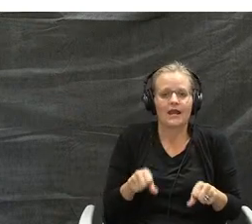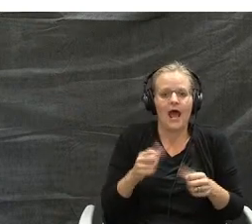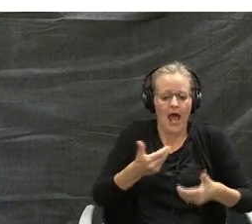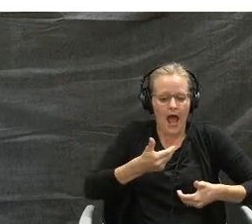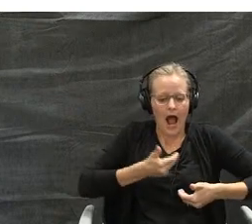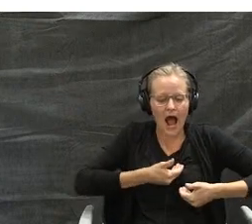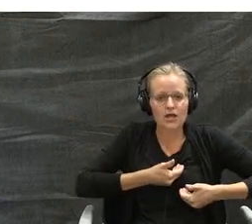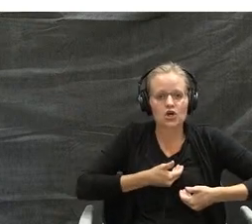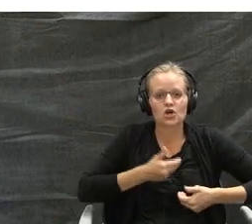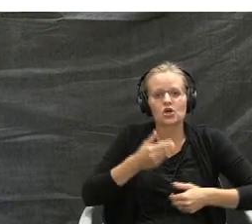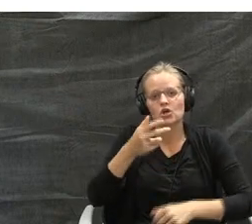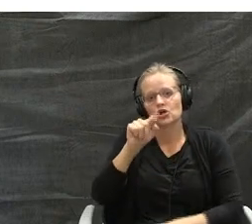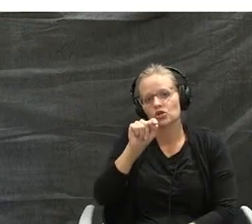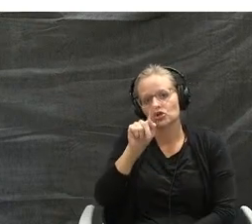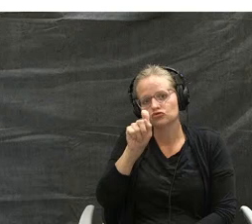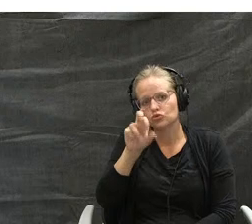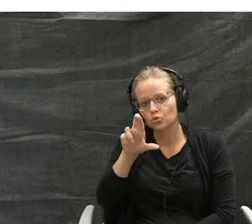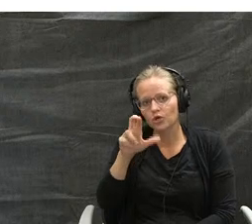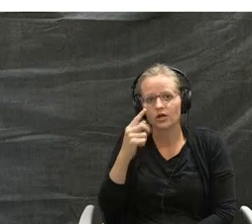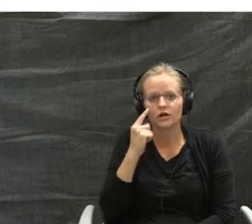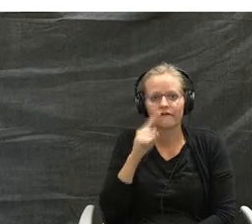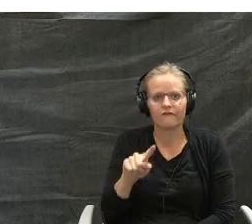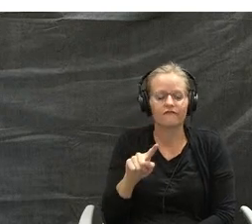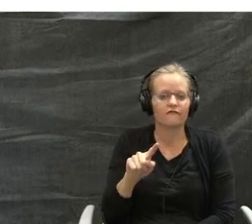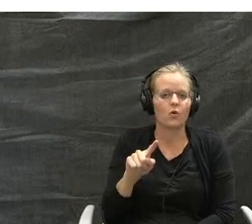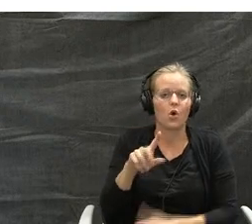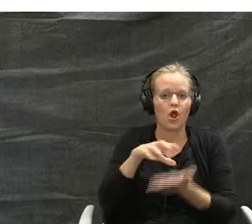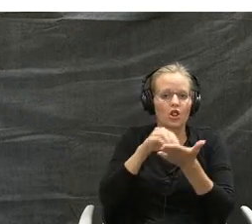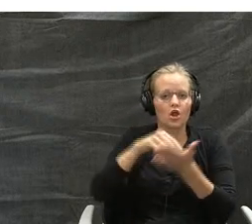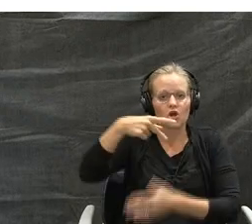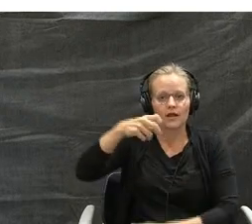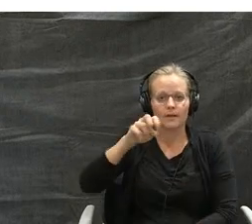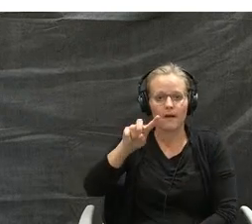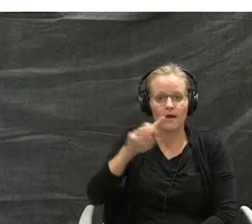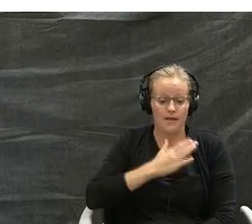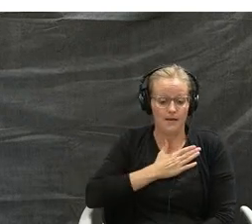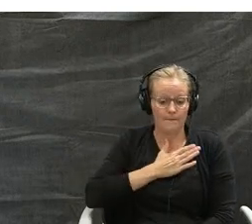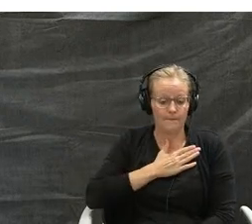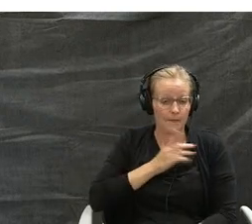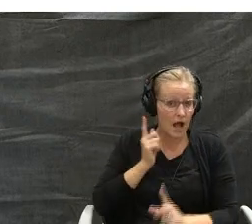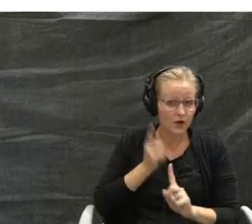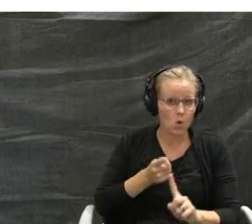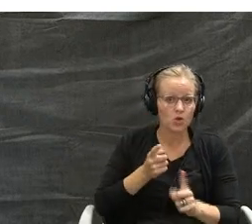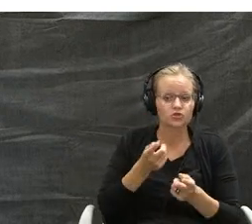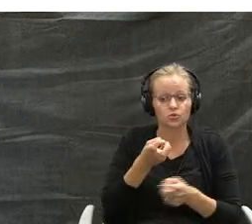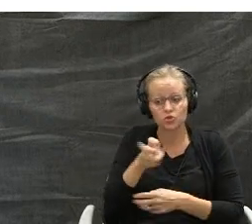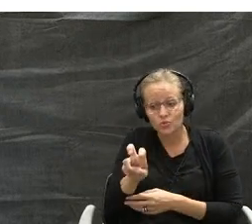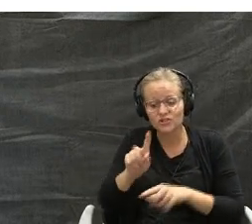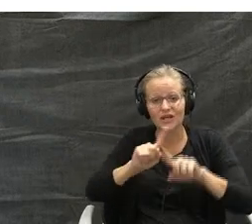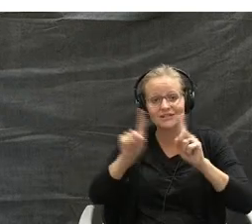remote. Ideally we'd have some flexibility to switch school days so that our days match others in the same pod and have